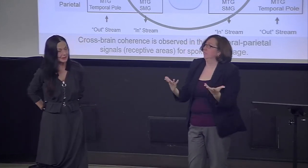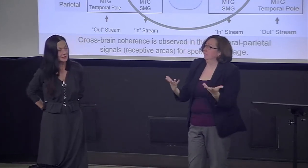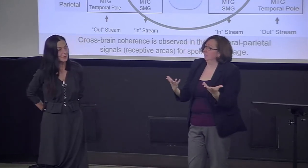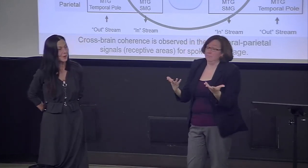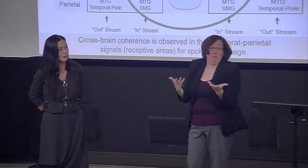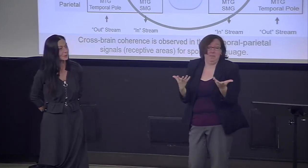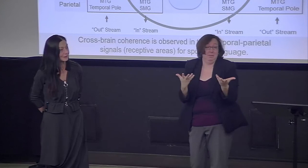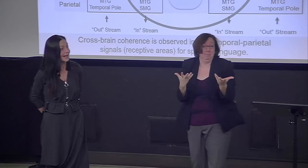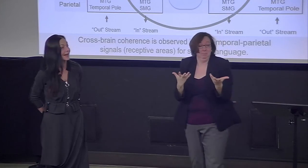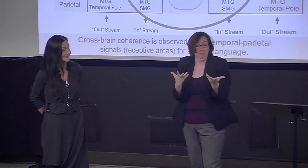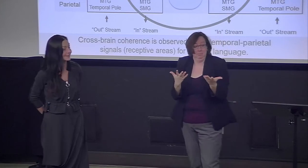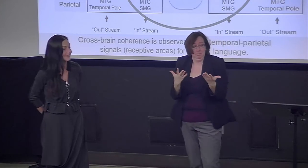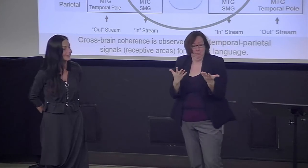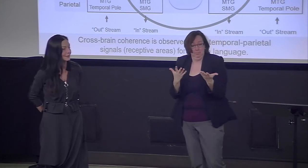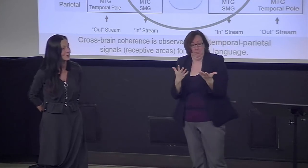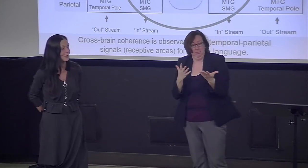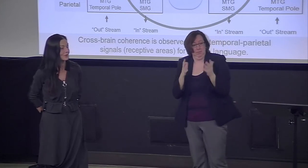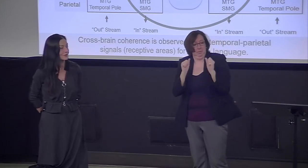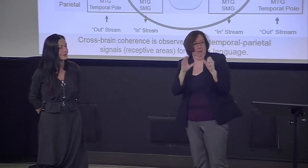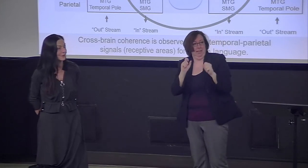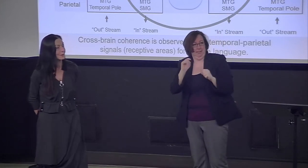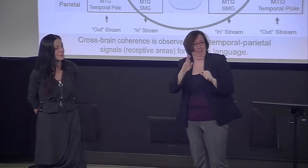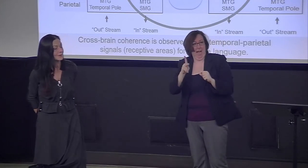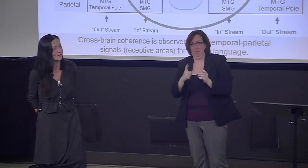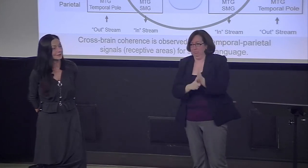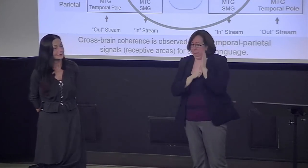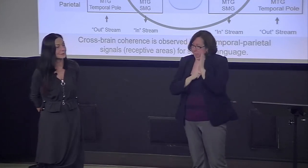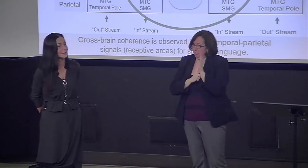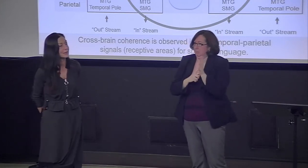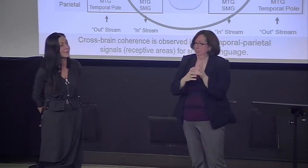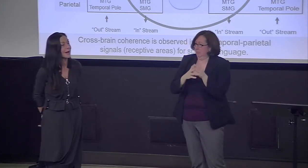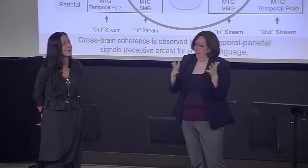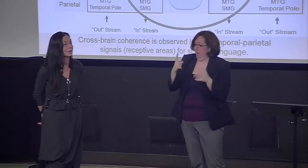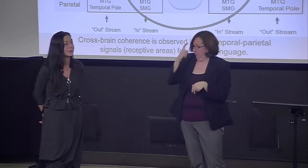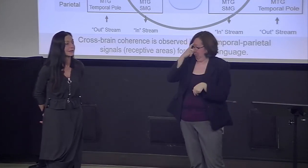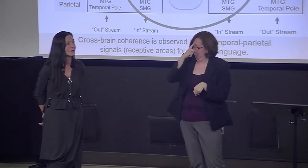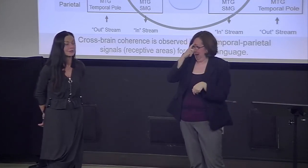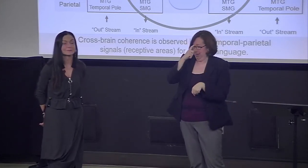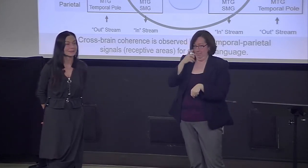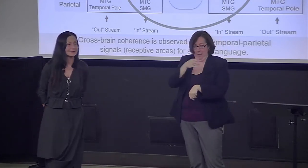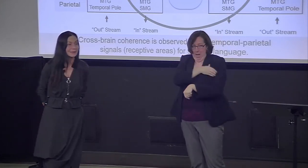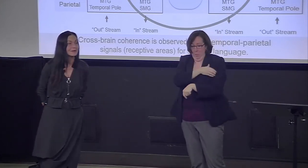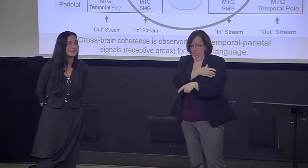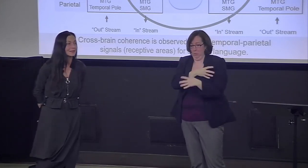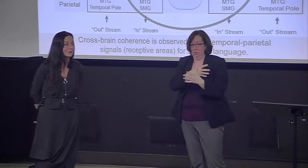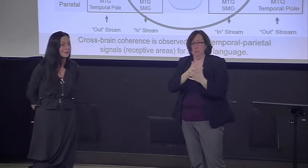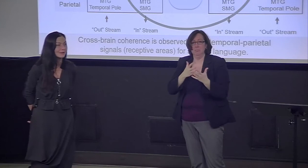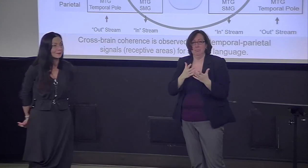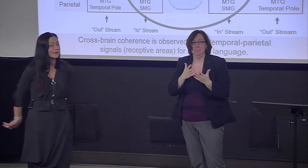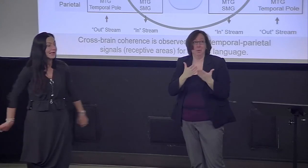it's a remarkable task that requires incredible amount of brainpower, and we thank you for pointing that out.